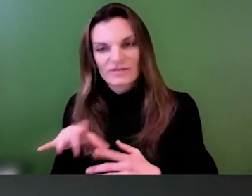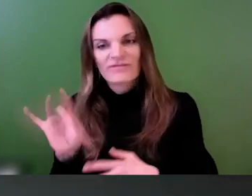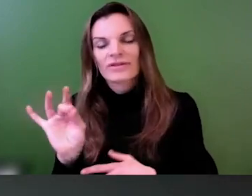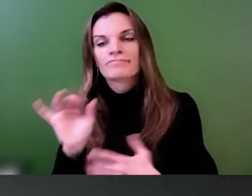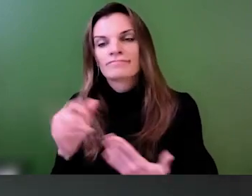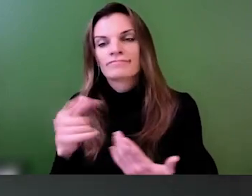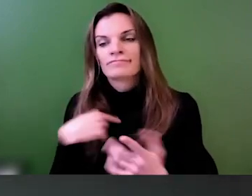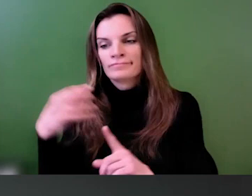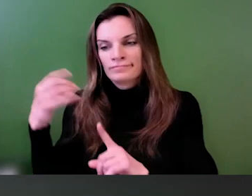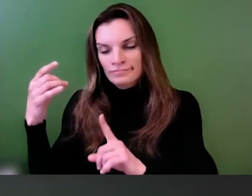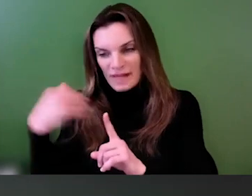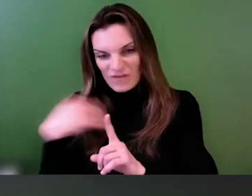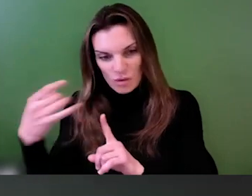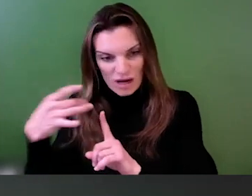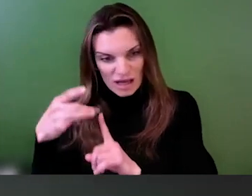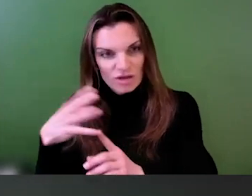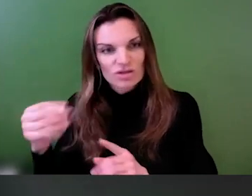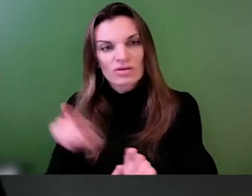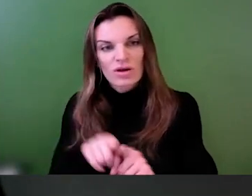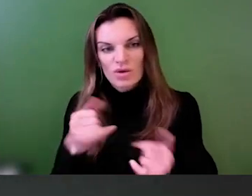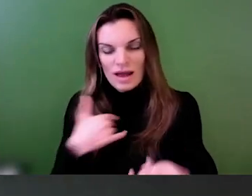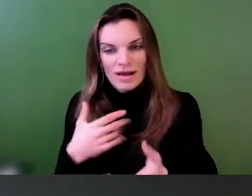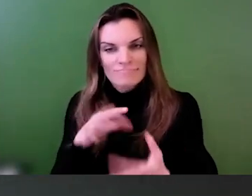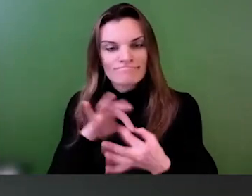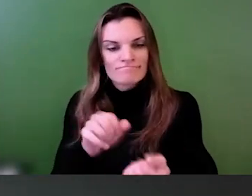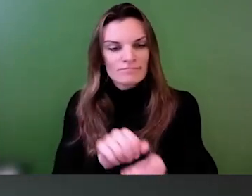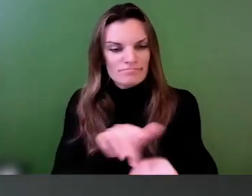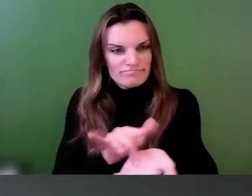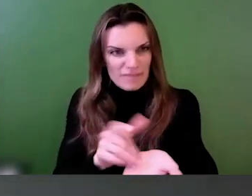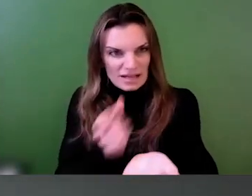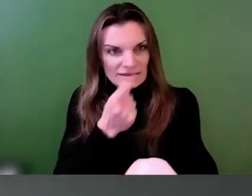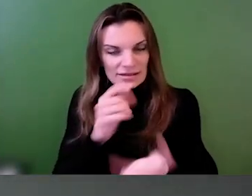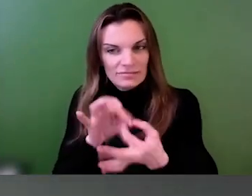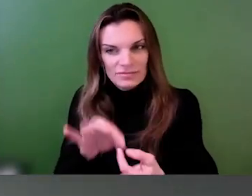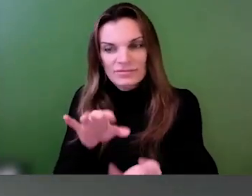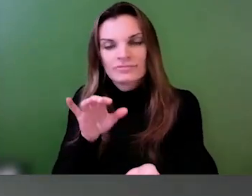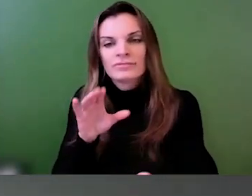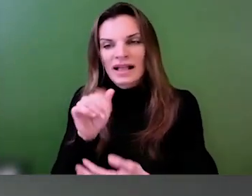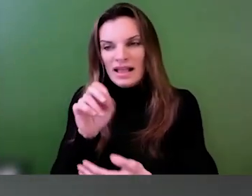therapy and aromatase inhibitor treatment. Excuse me,